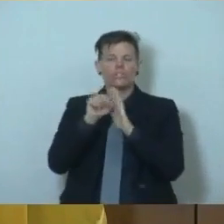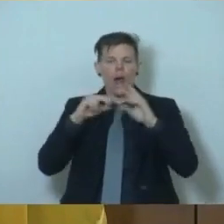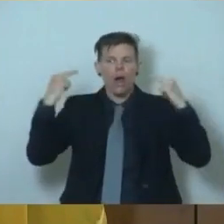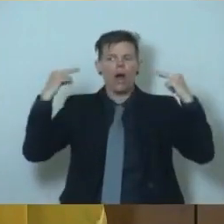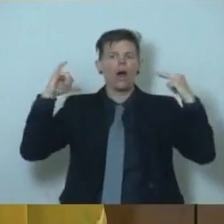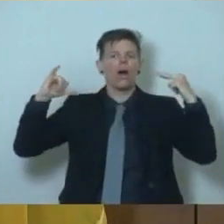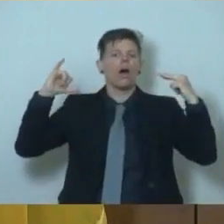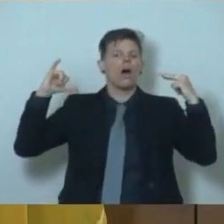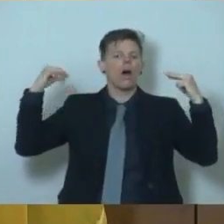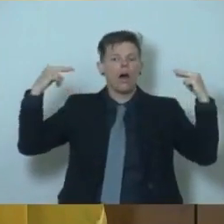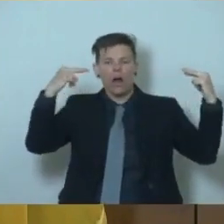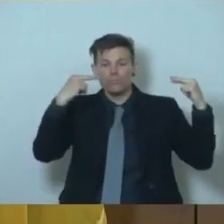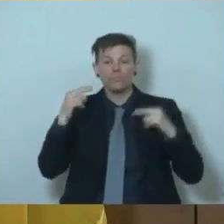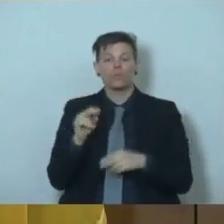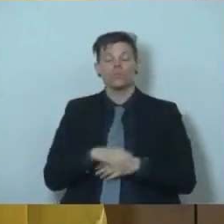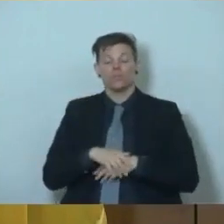WE REASON THE SAME PAGE.